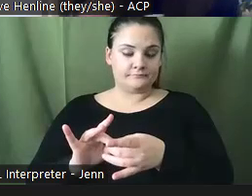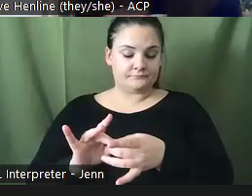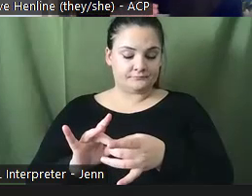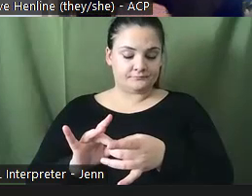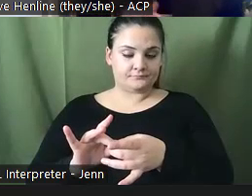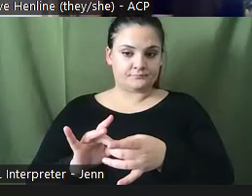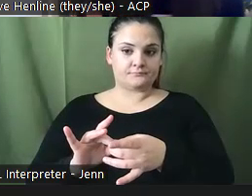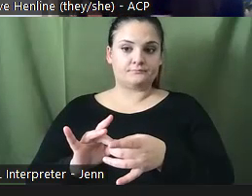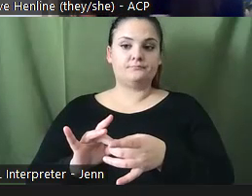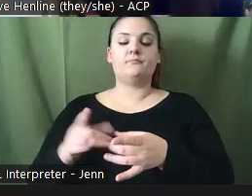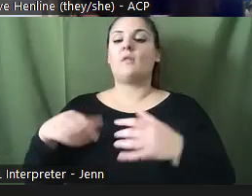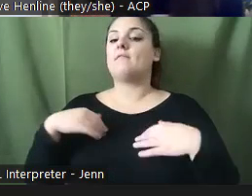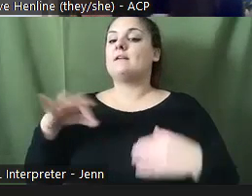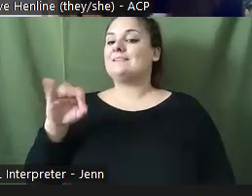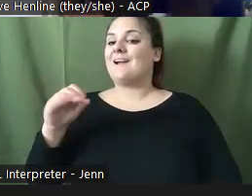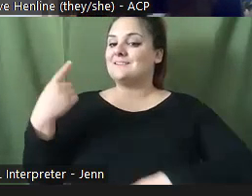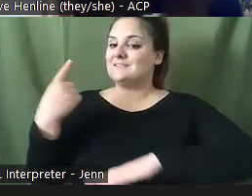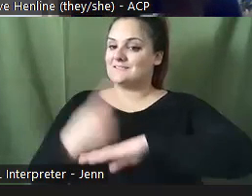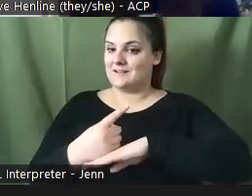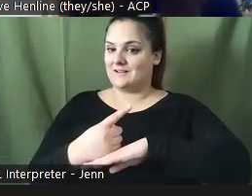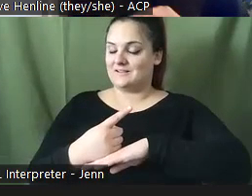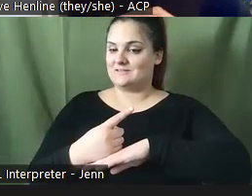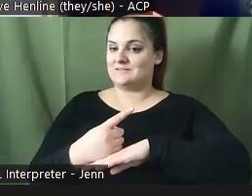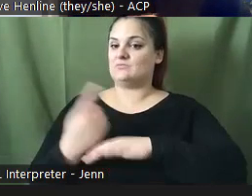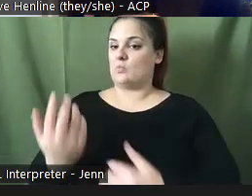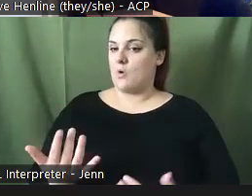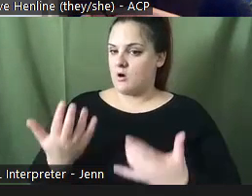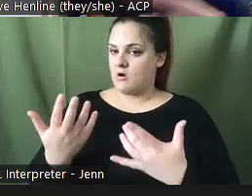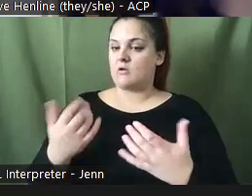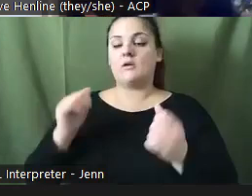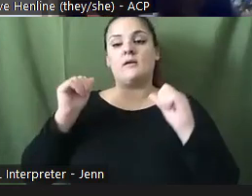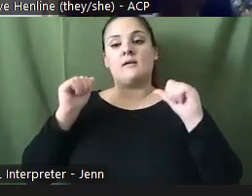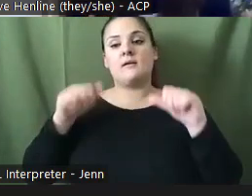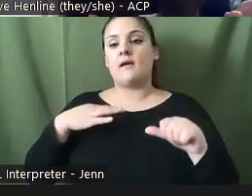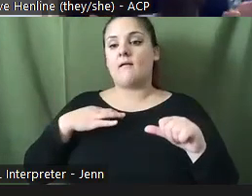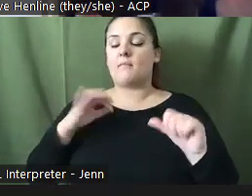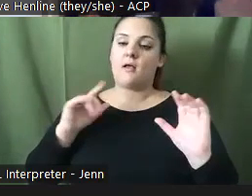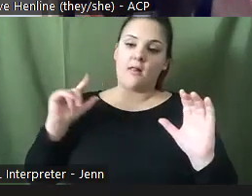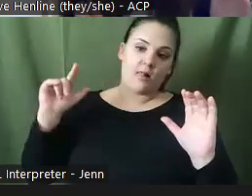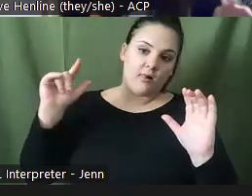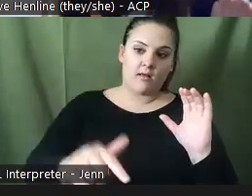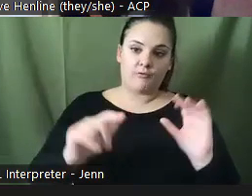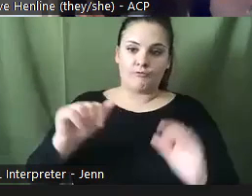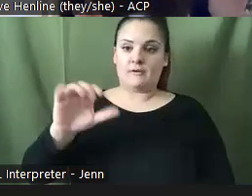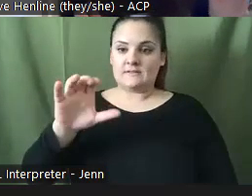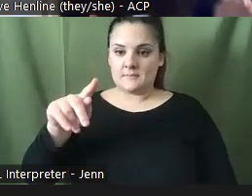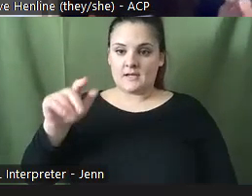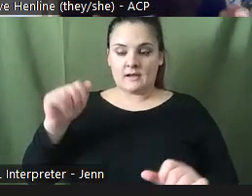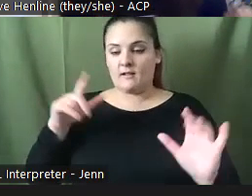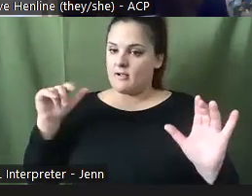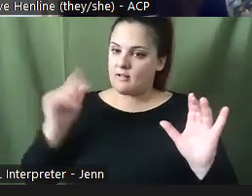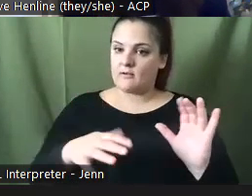if they later apply for the ACP they can redact records that were already made for a 90-day period.